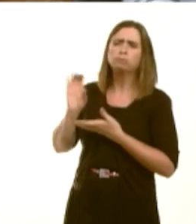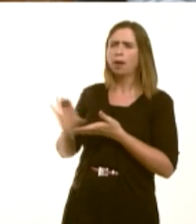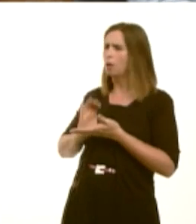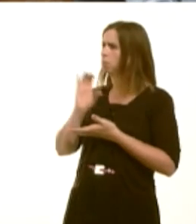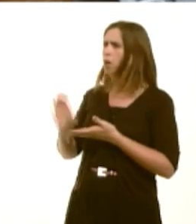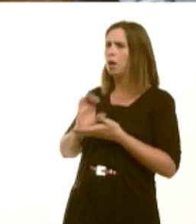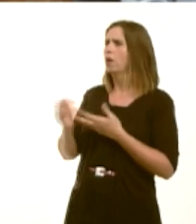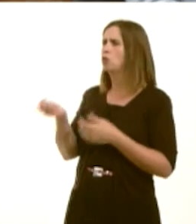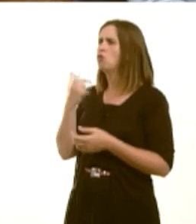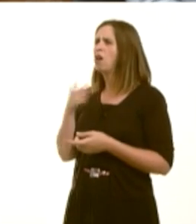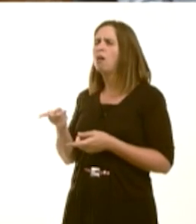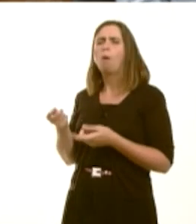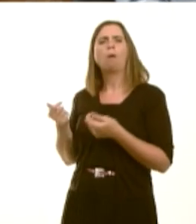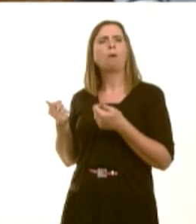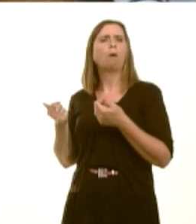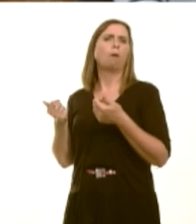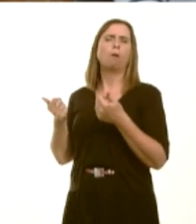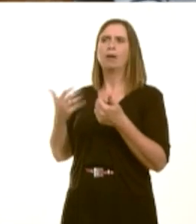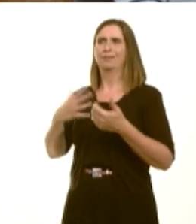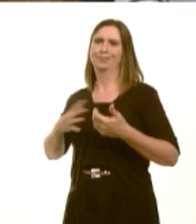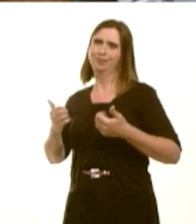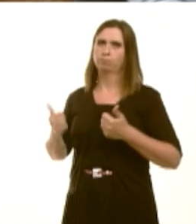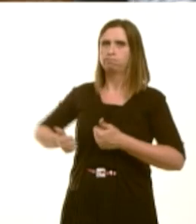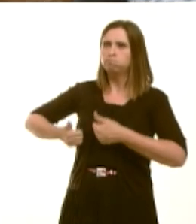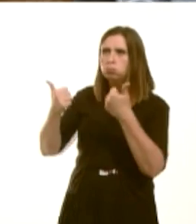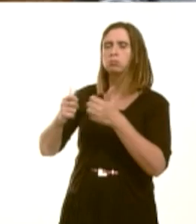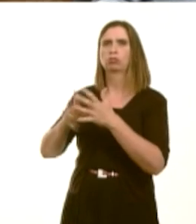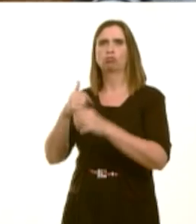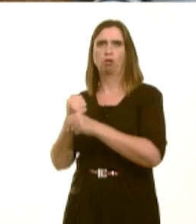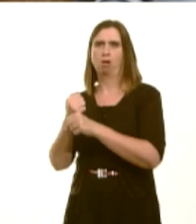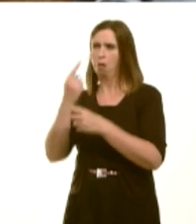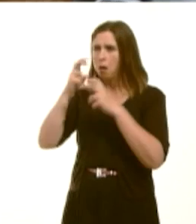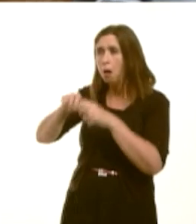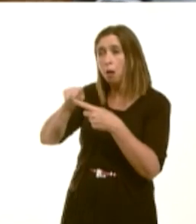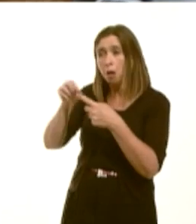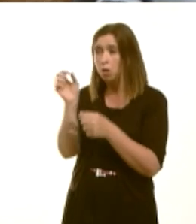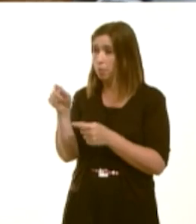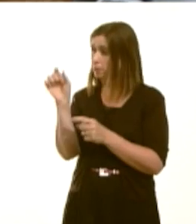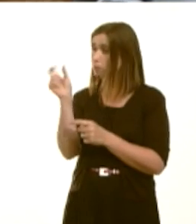there has to be a process to examine those claims and see whether a drug is going to